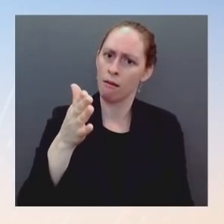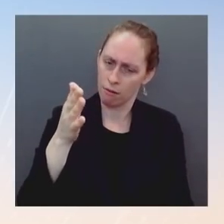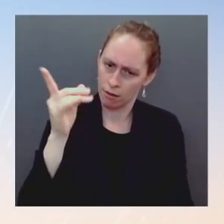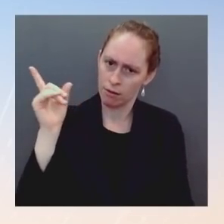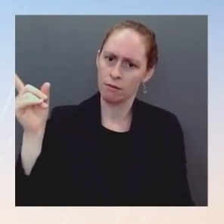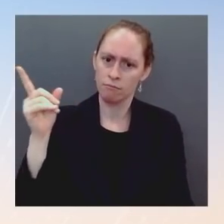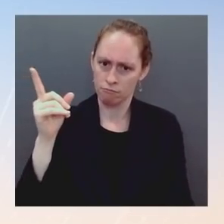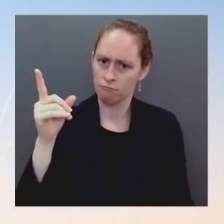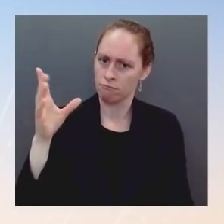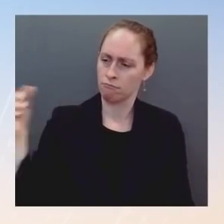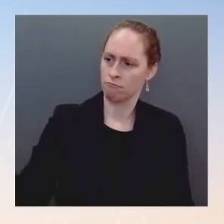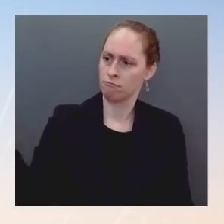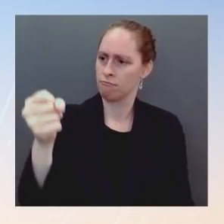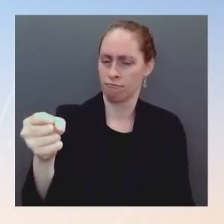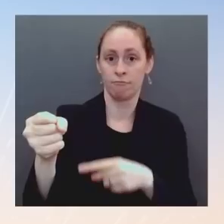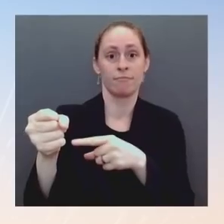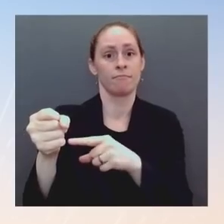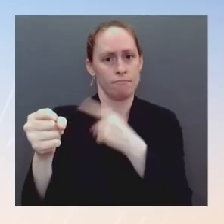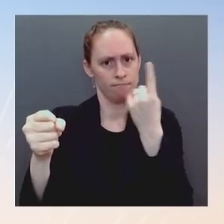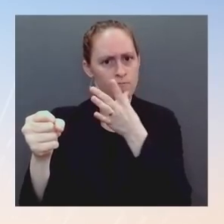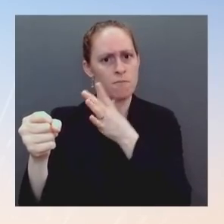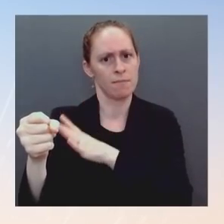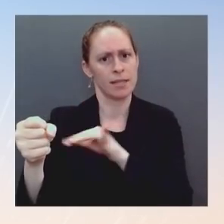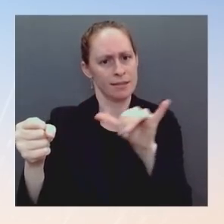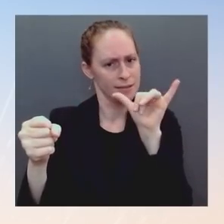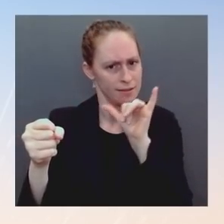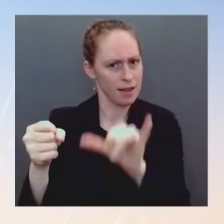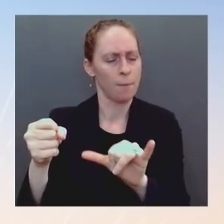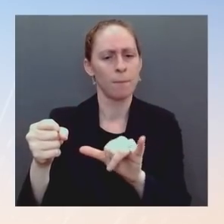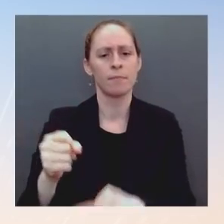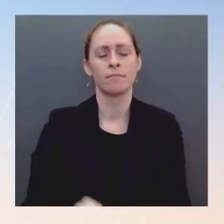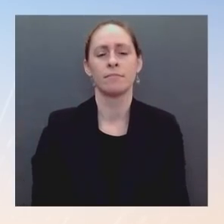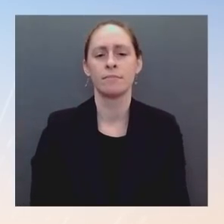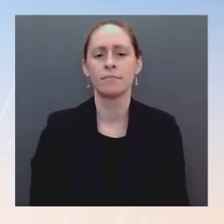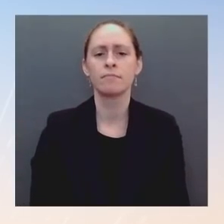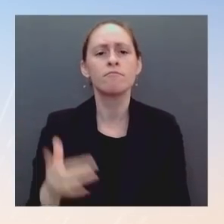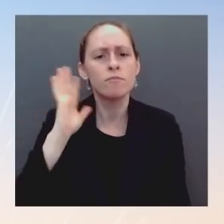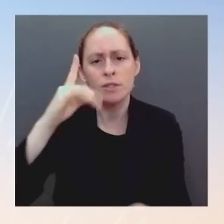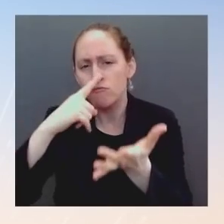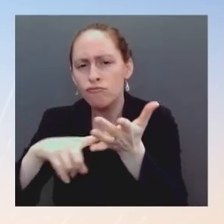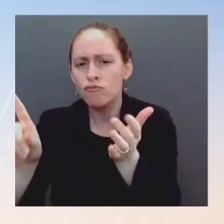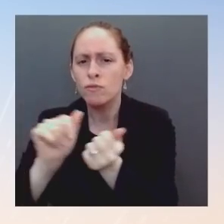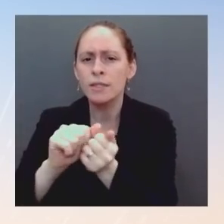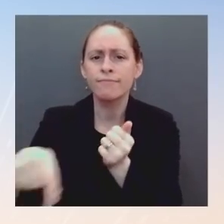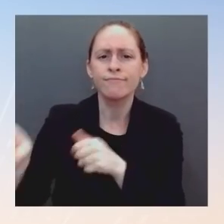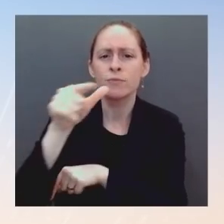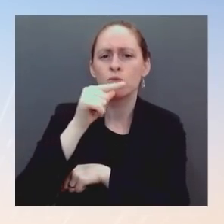And that's something that he is already pursuing this week. I would note that there's a long history here.